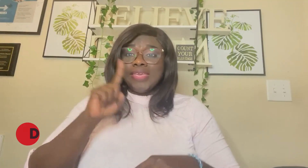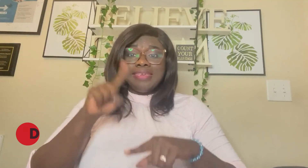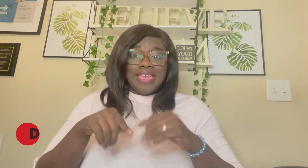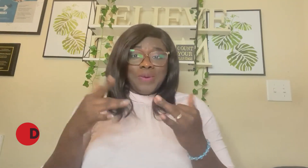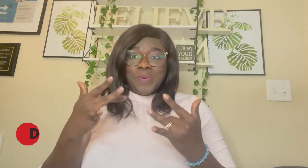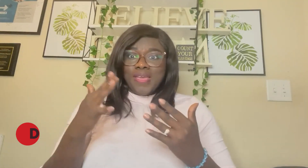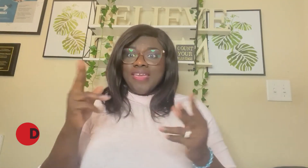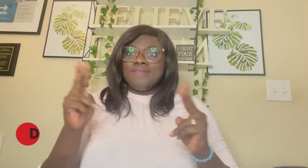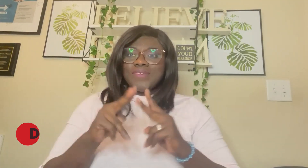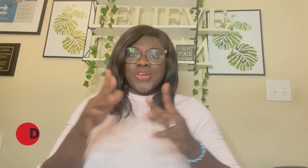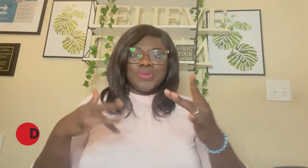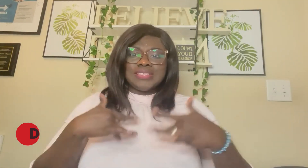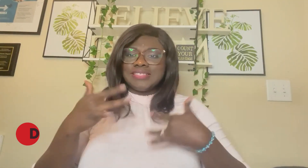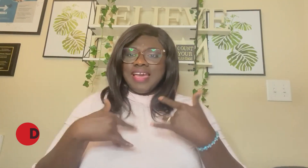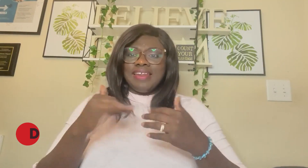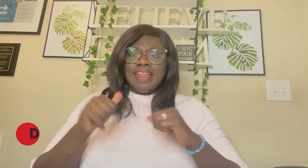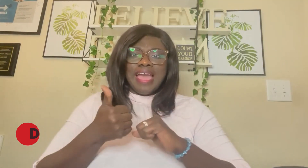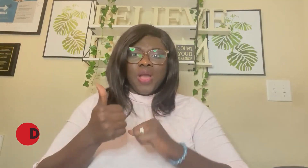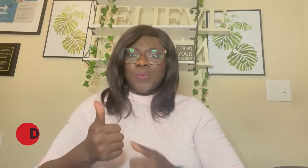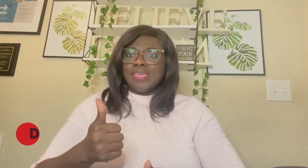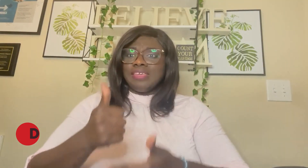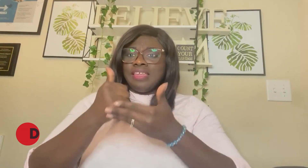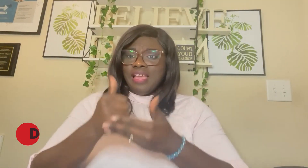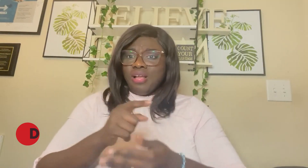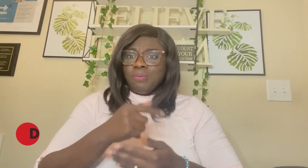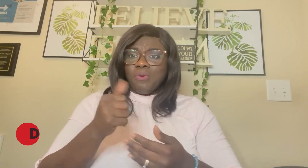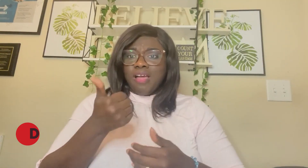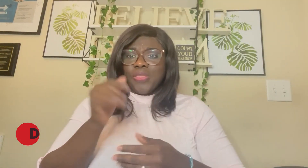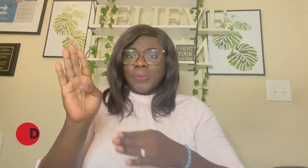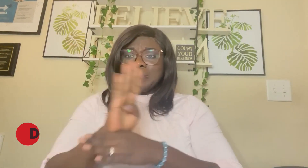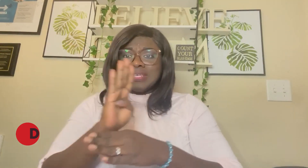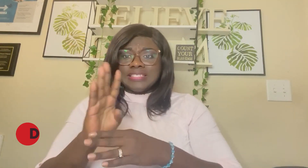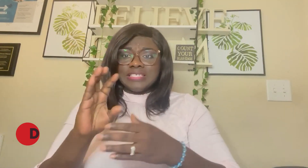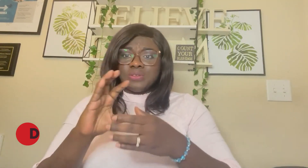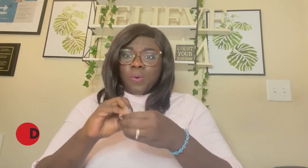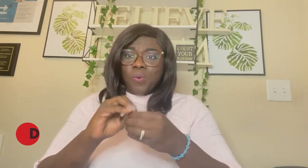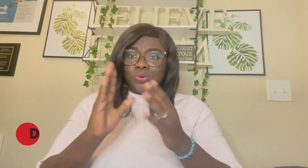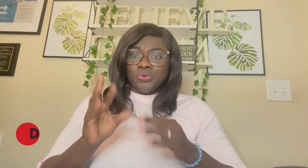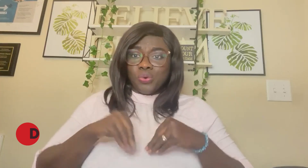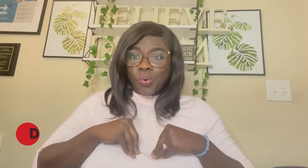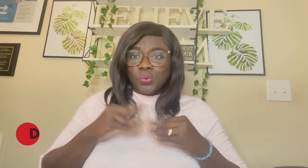We can't wait and are very excited to help other business owners